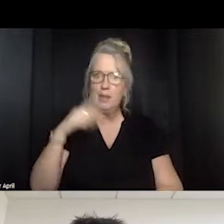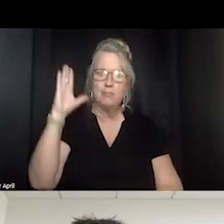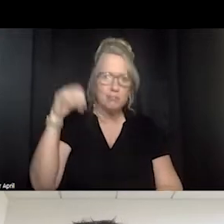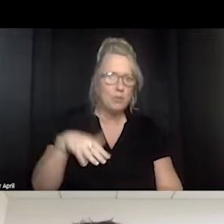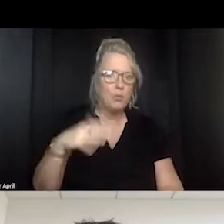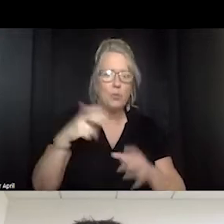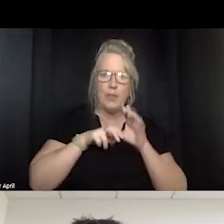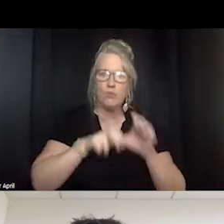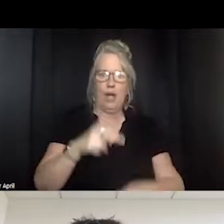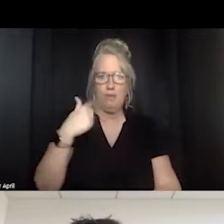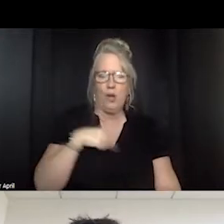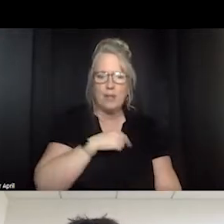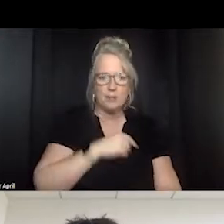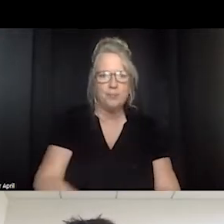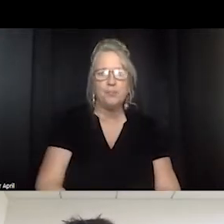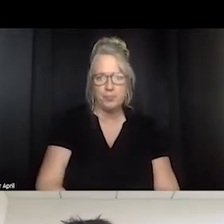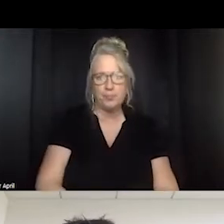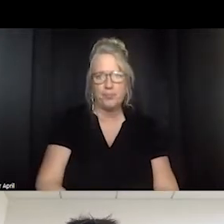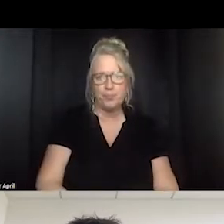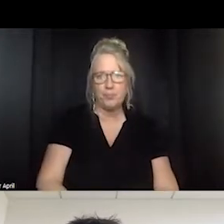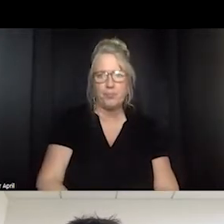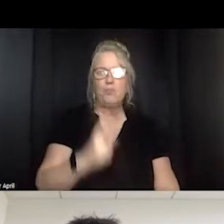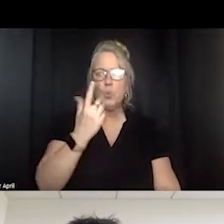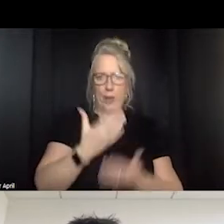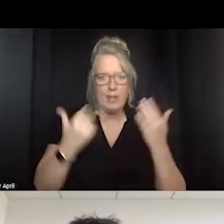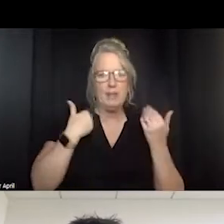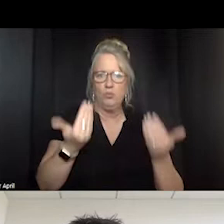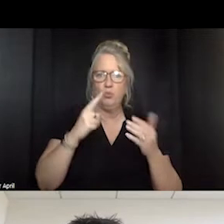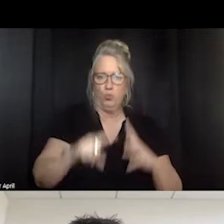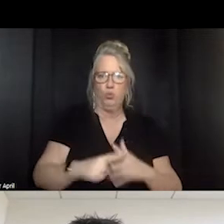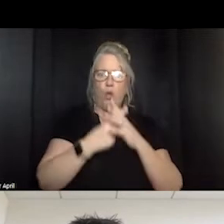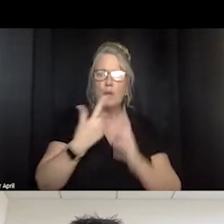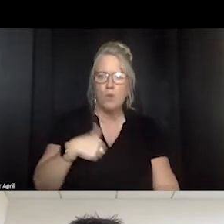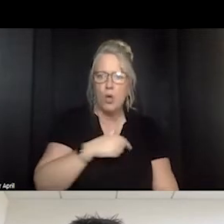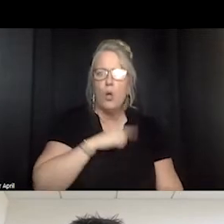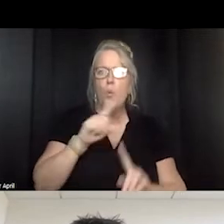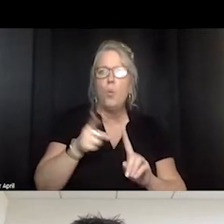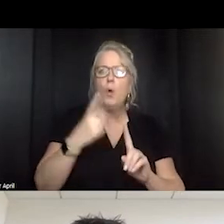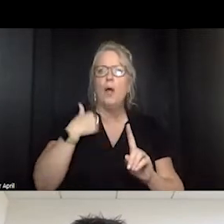THE THINGS, YEAH, JUST YOU KNOW EACH GETTING A START FOR US WHEN WE HAD INITIALLY APPROACHED